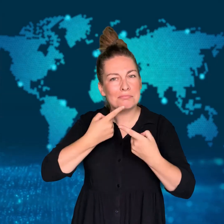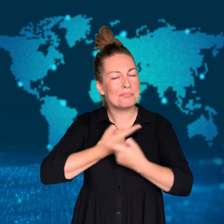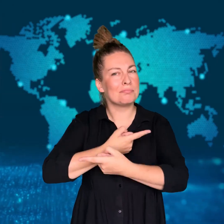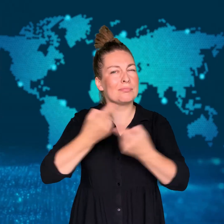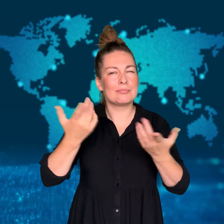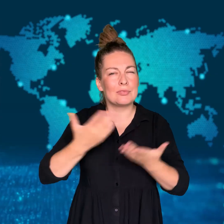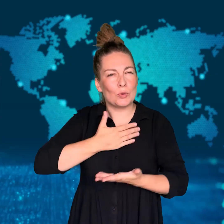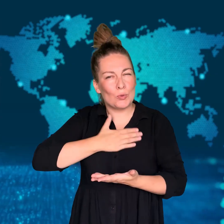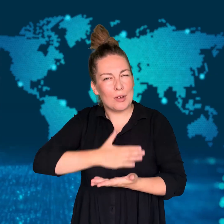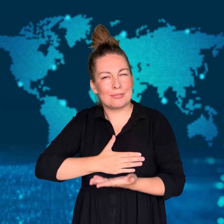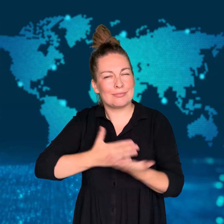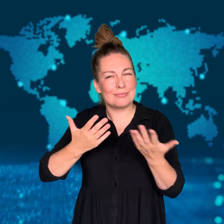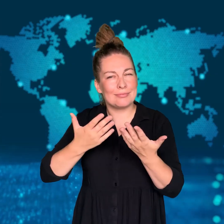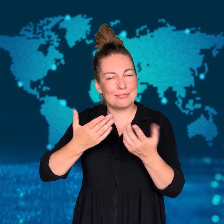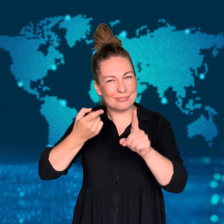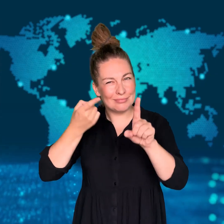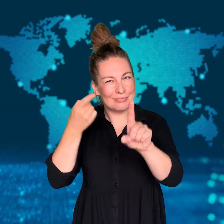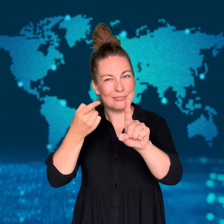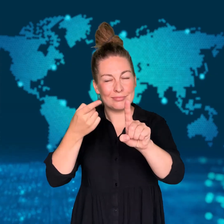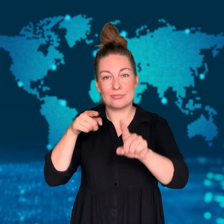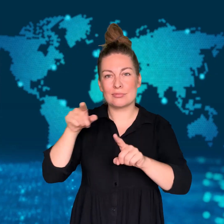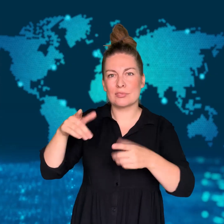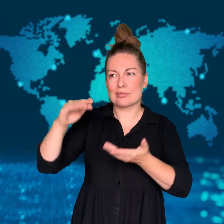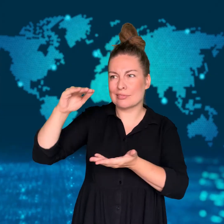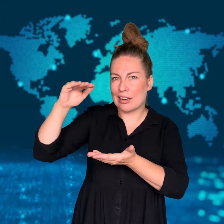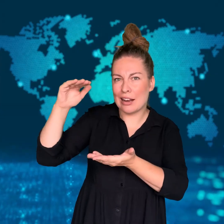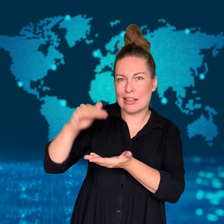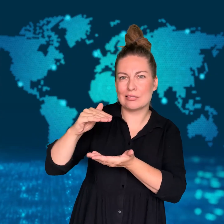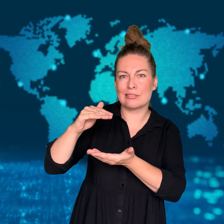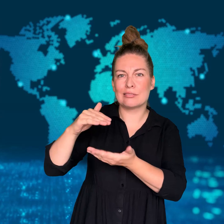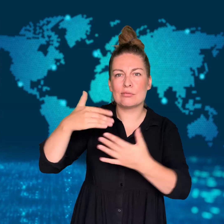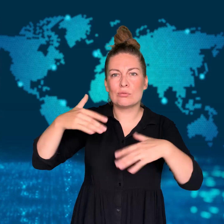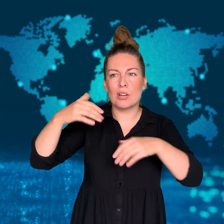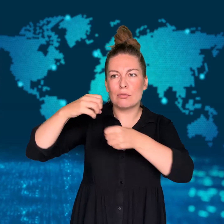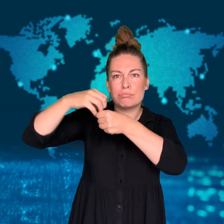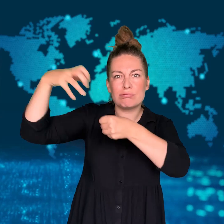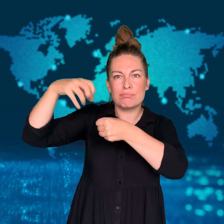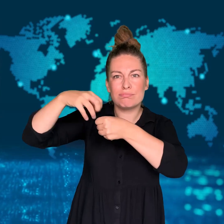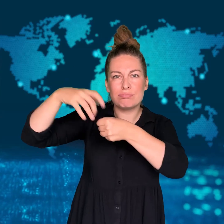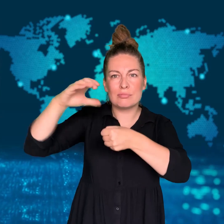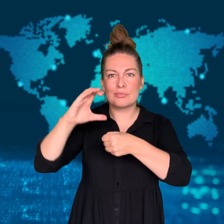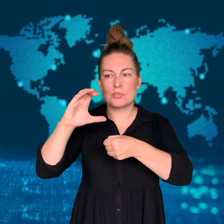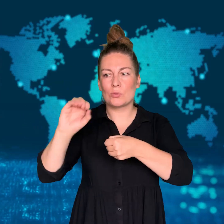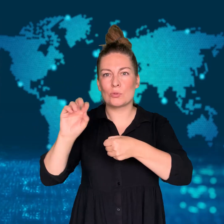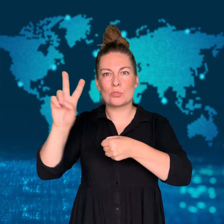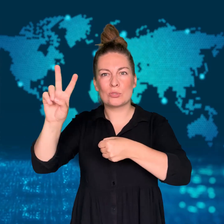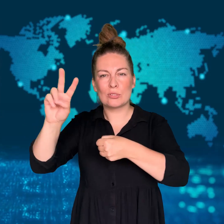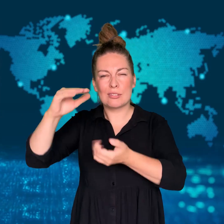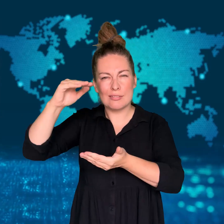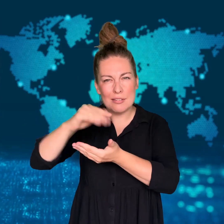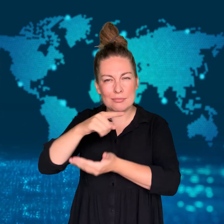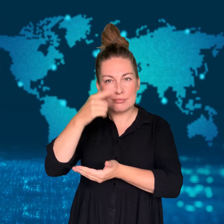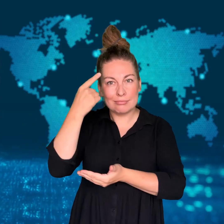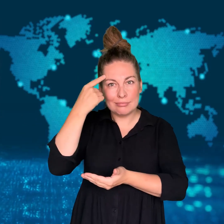recycled bottles to make their bricks as previously planned.